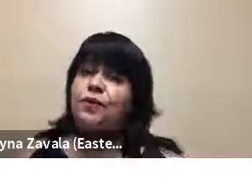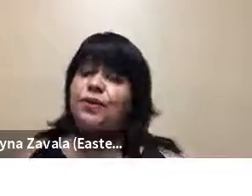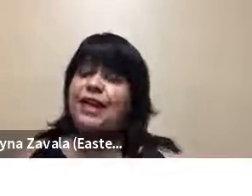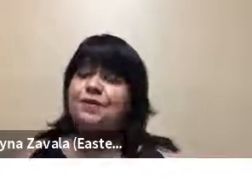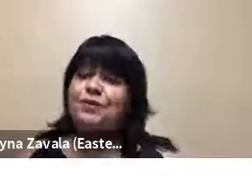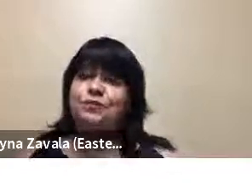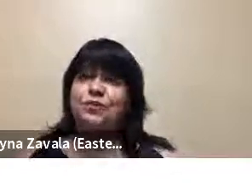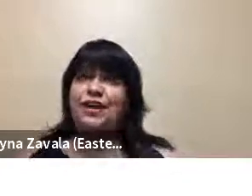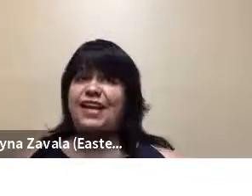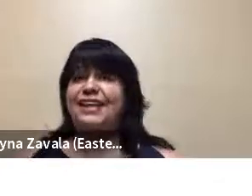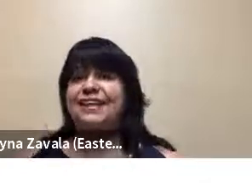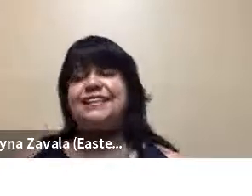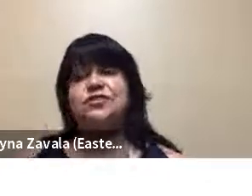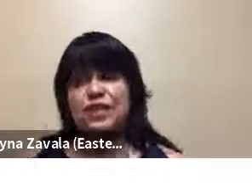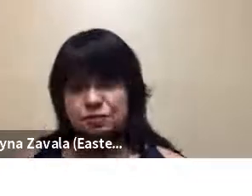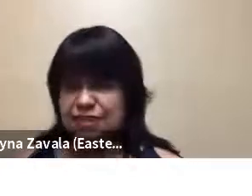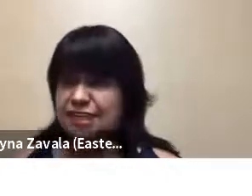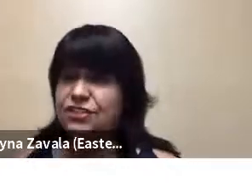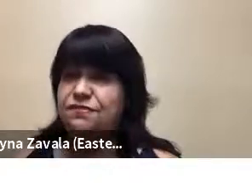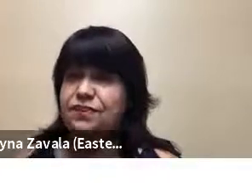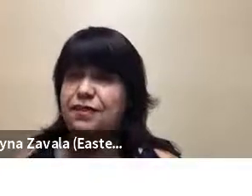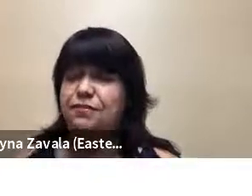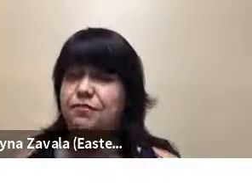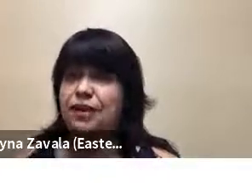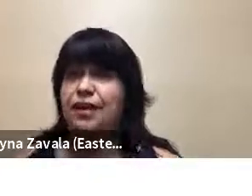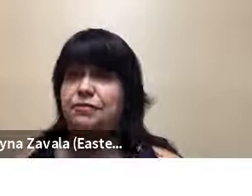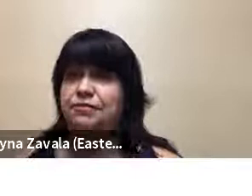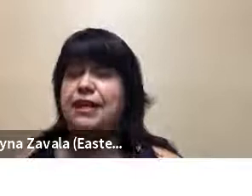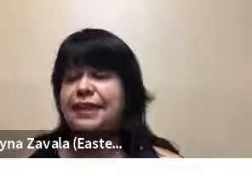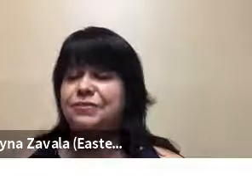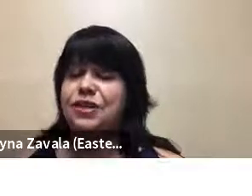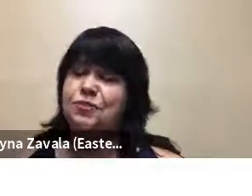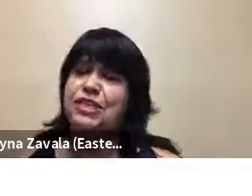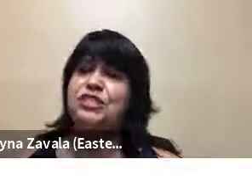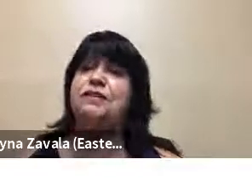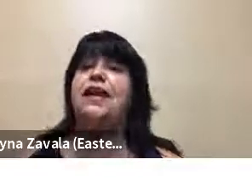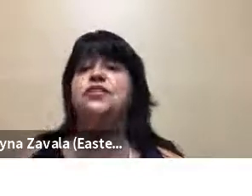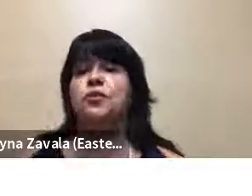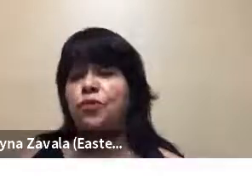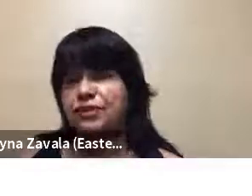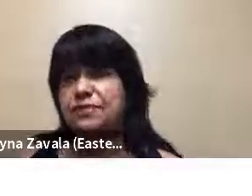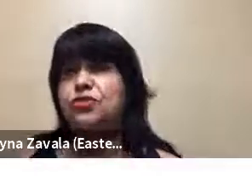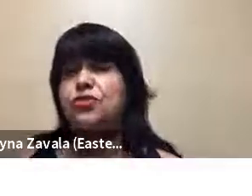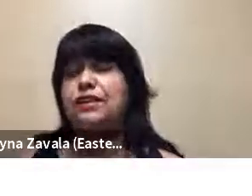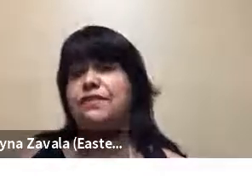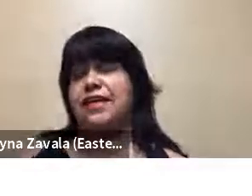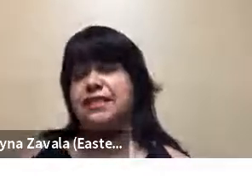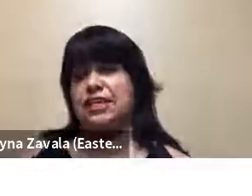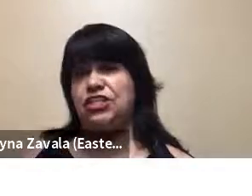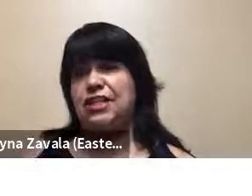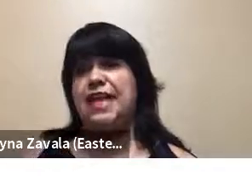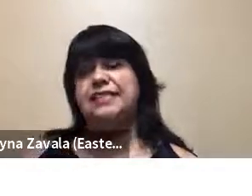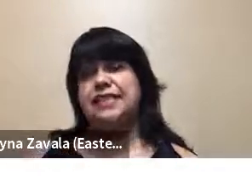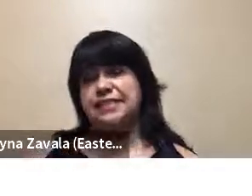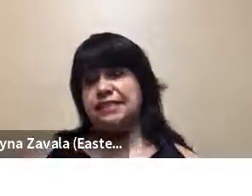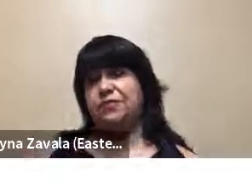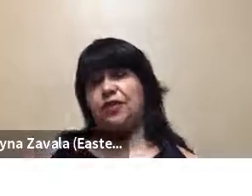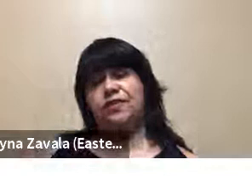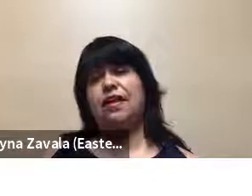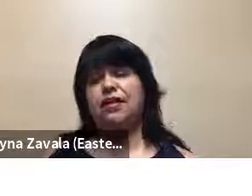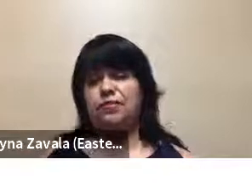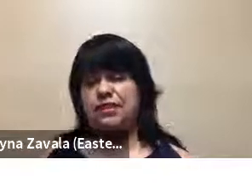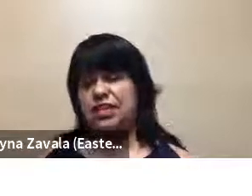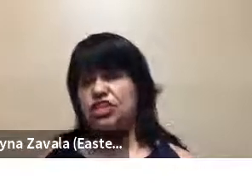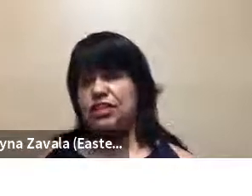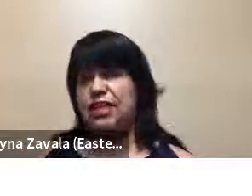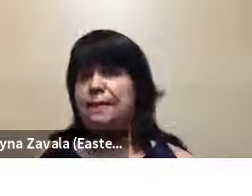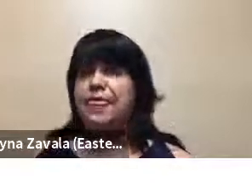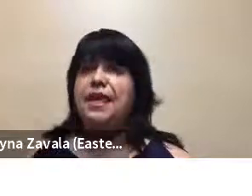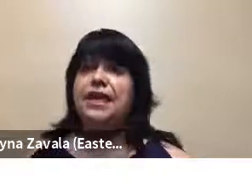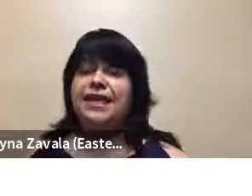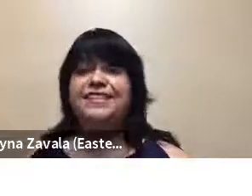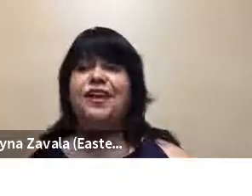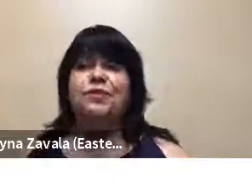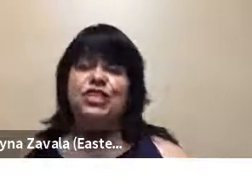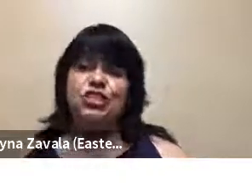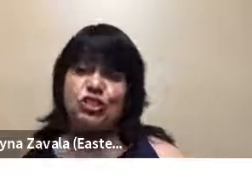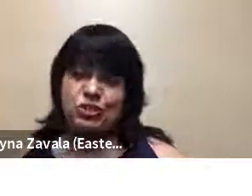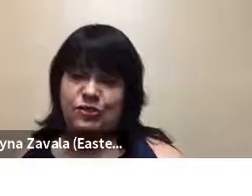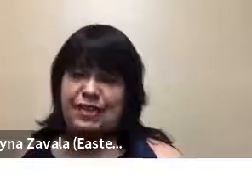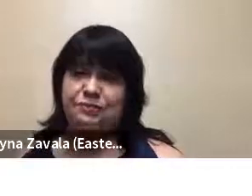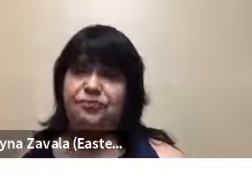Reyna Zavala (Easterseals): We were able to provide transportation for them get them transportation support them during the vaccination assist them with documentation get the documentation to them.